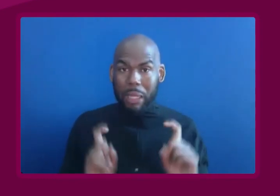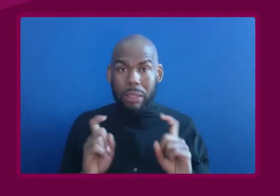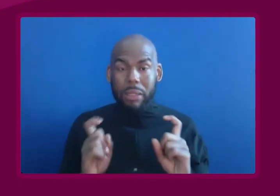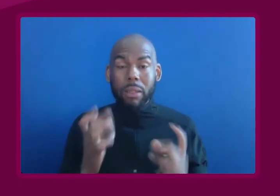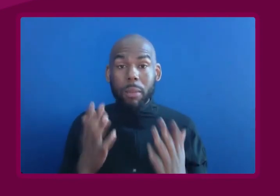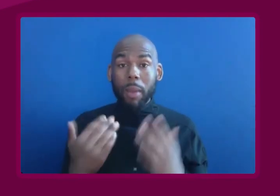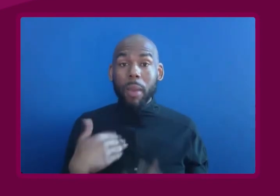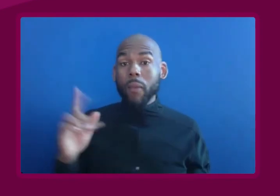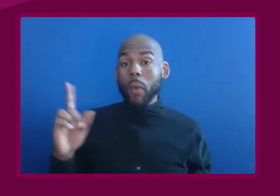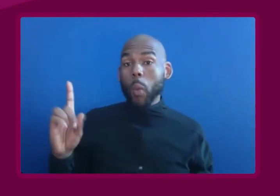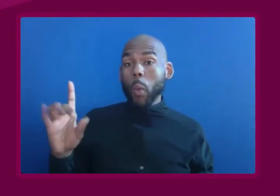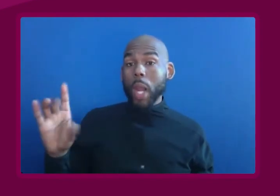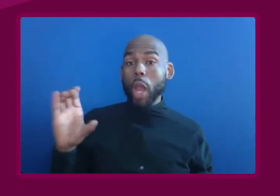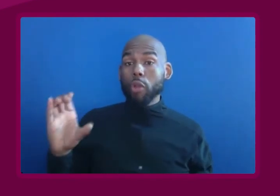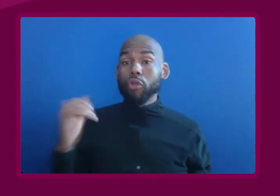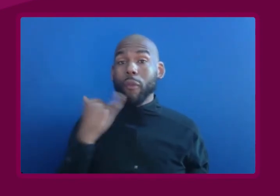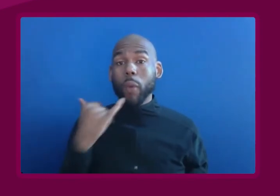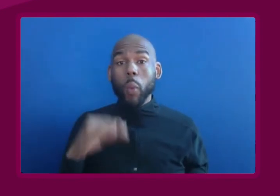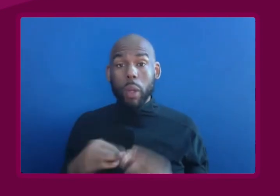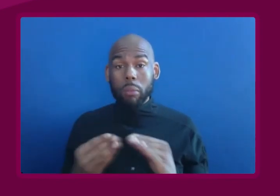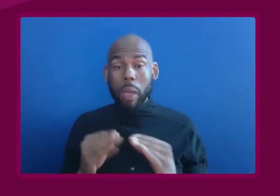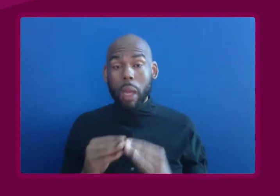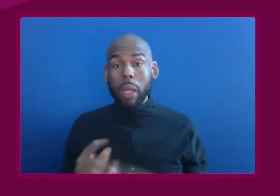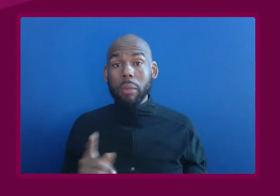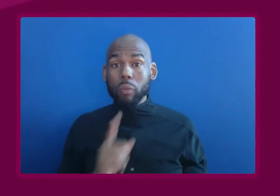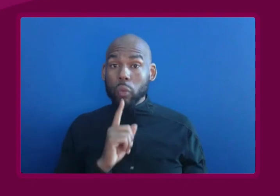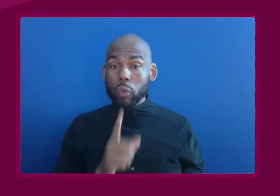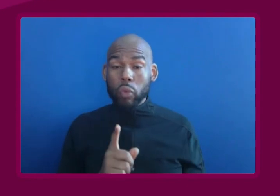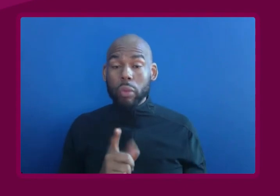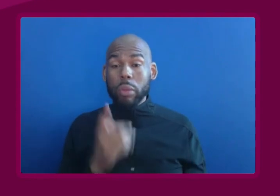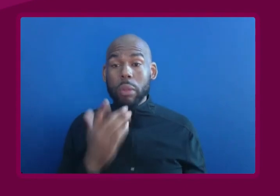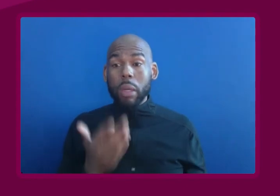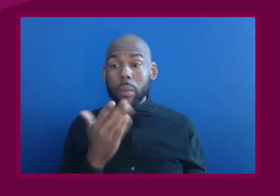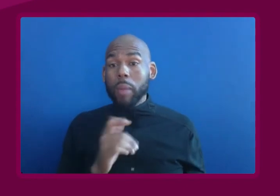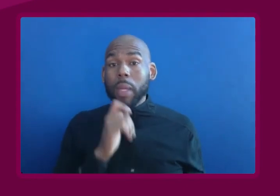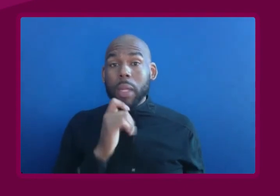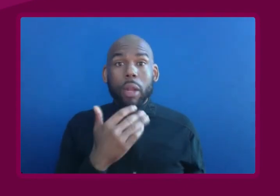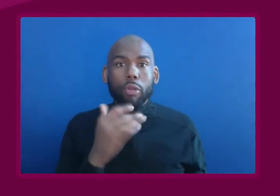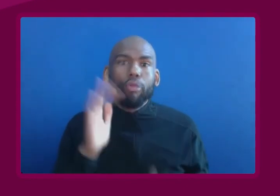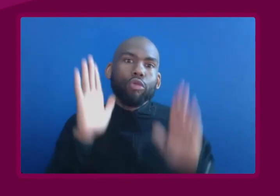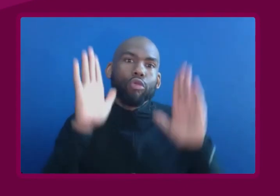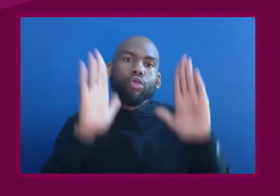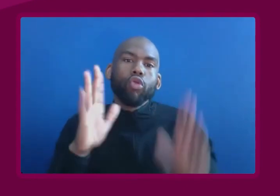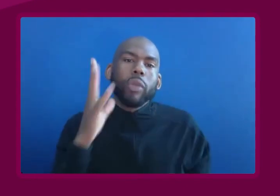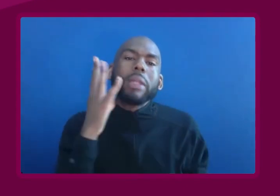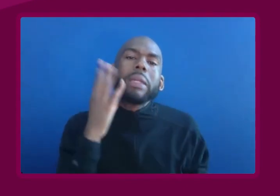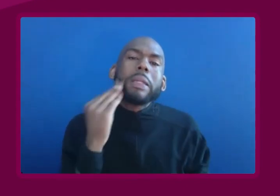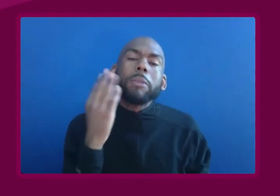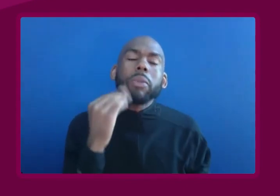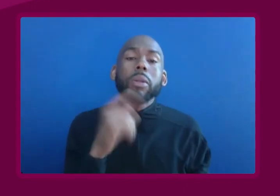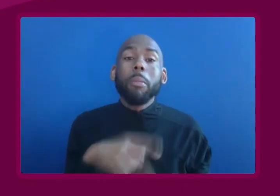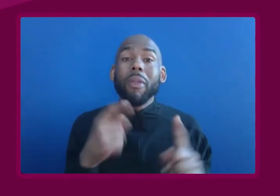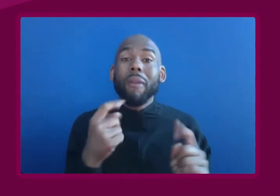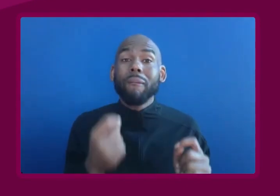There may be an 800 Number, which I'm pretty sure would not necessarily be a great experience. So what's the quickest way to find information?